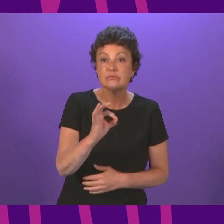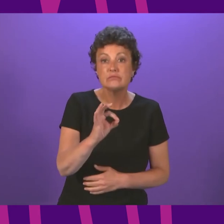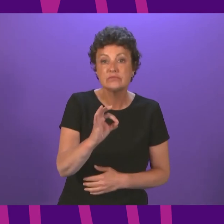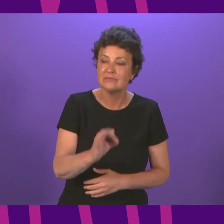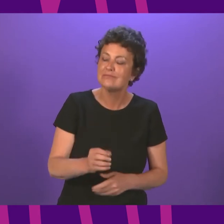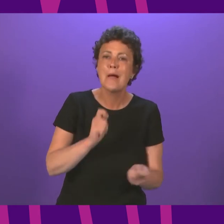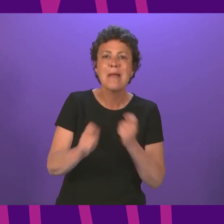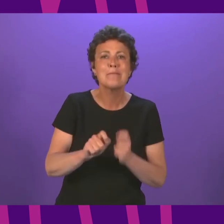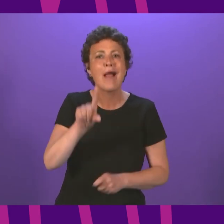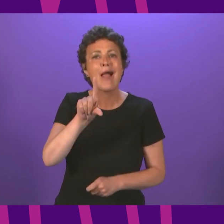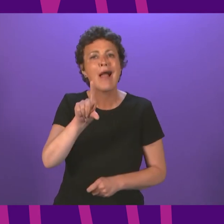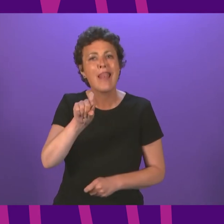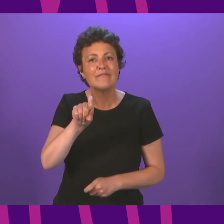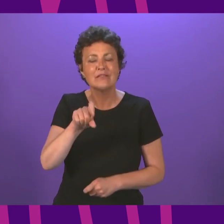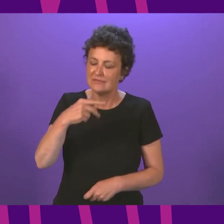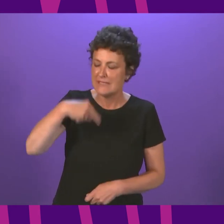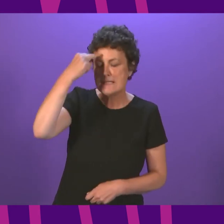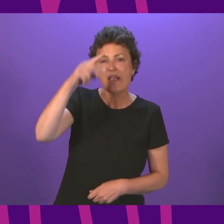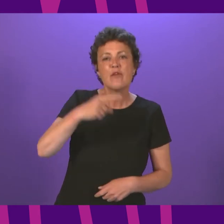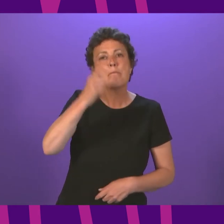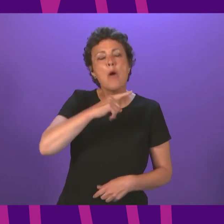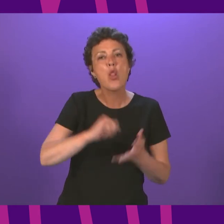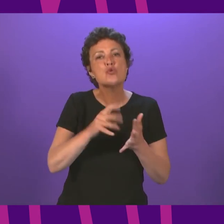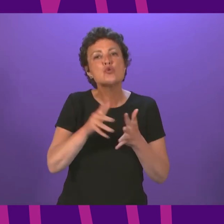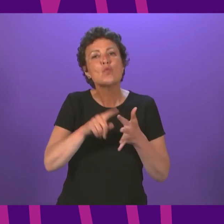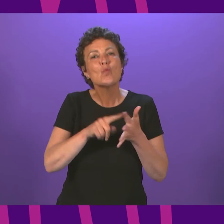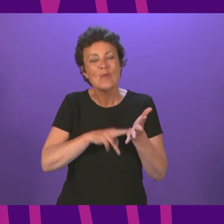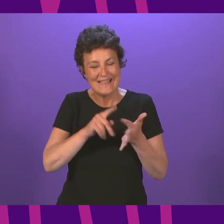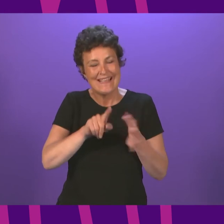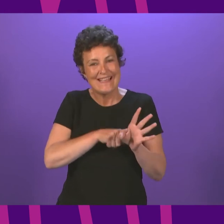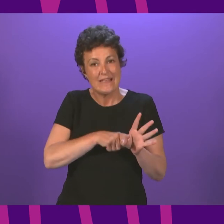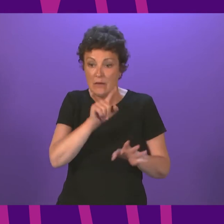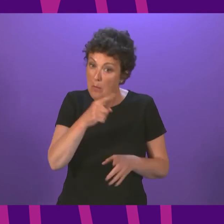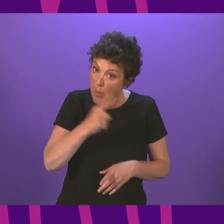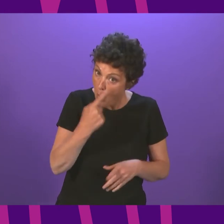The result of the division is: For 59, Against 61, Abstentions 0. I call Pam Duncan-Glancy to move or not move amendment 14.